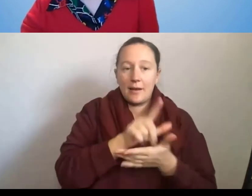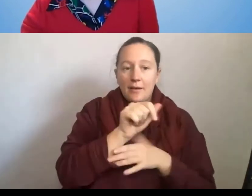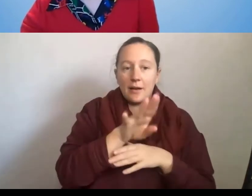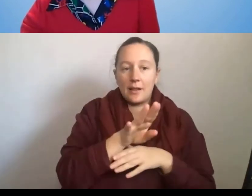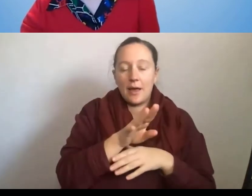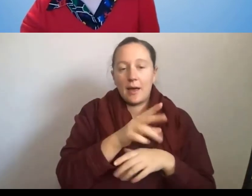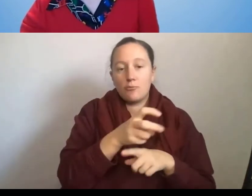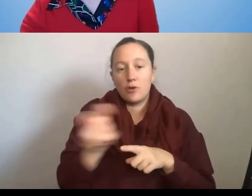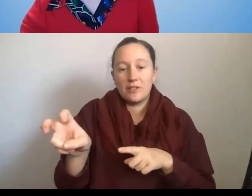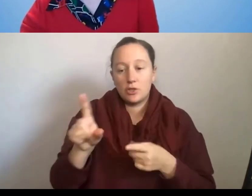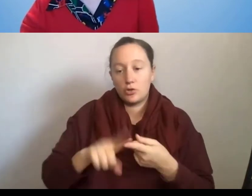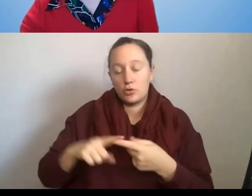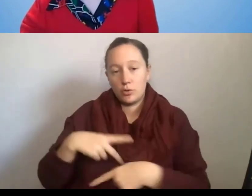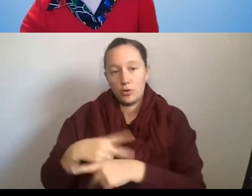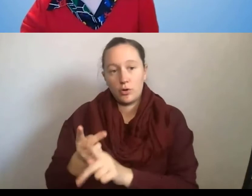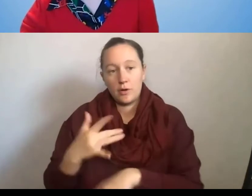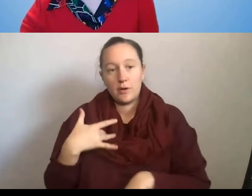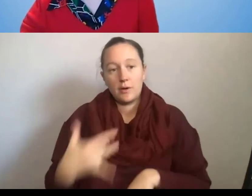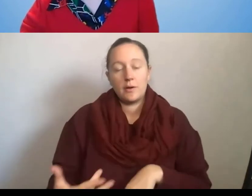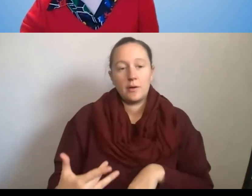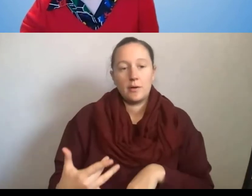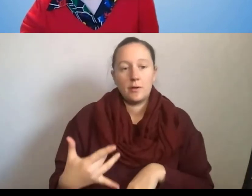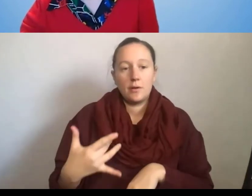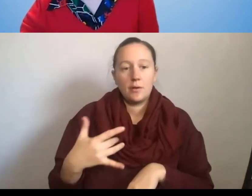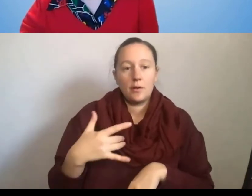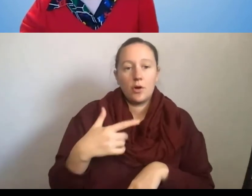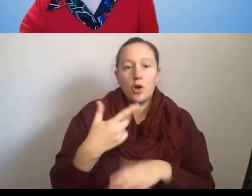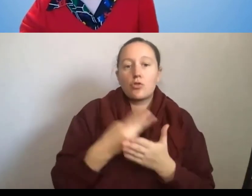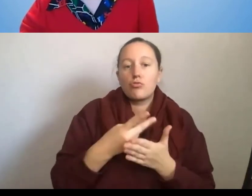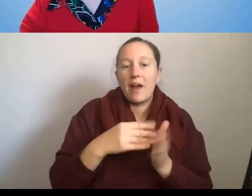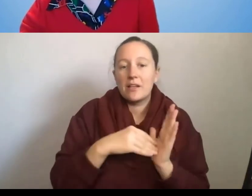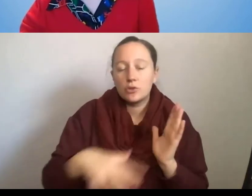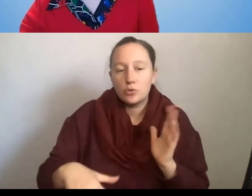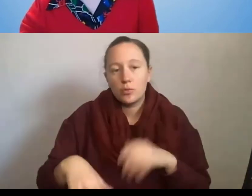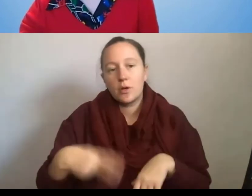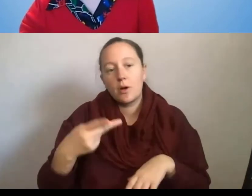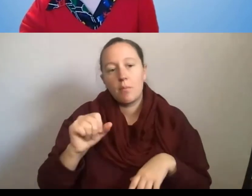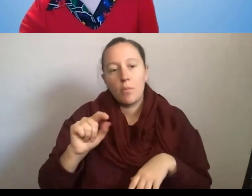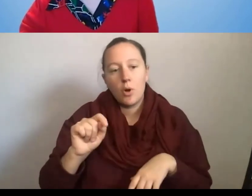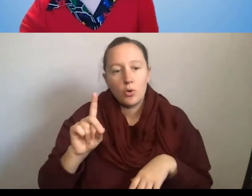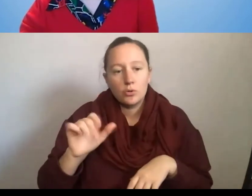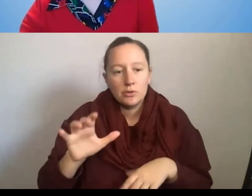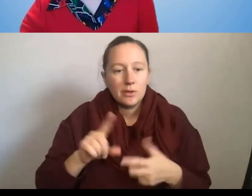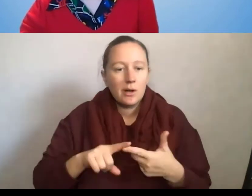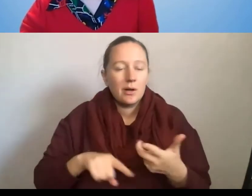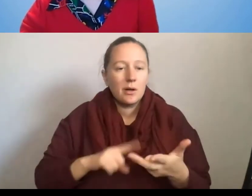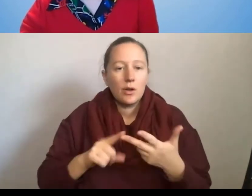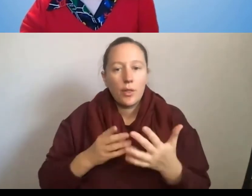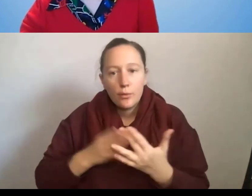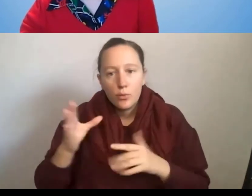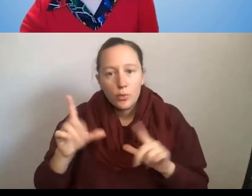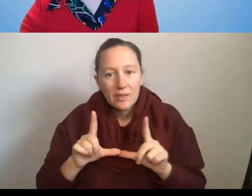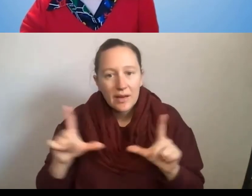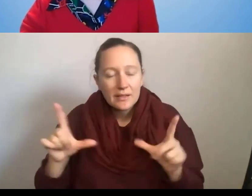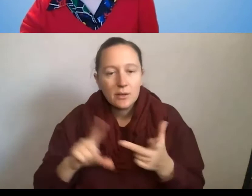so is it typically grad students and postdocs? It's spinning the company out. Is it mostly through licensing or preexisting companies?